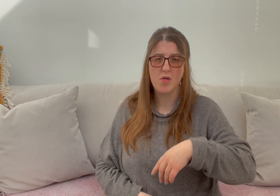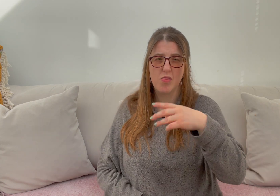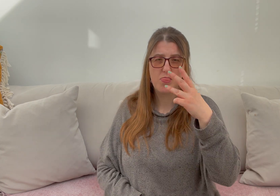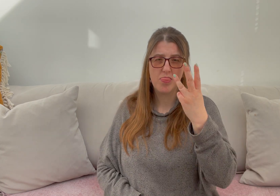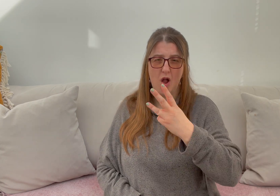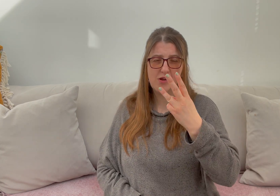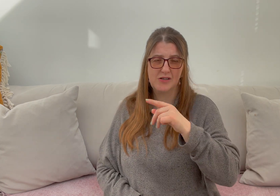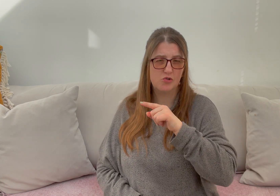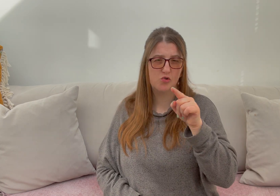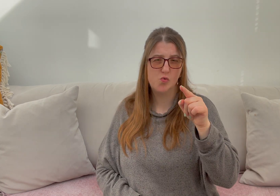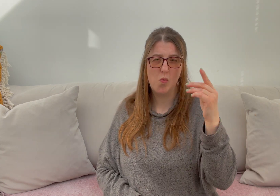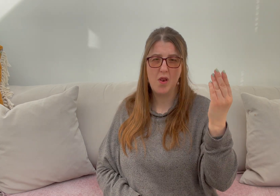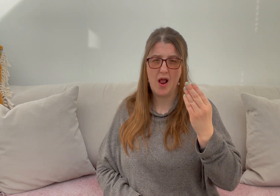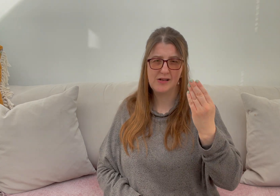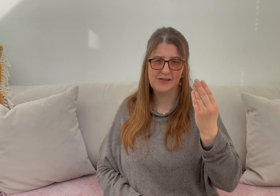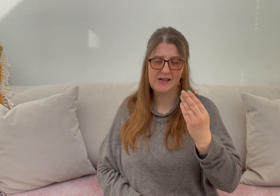Okay, now showing you 13 - 20